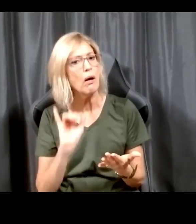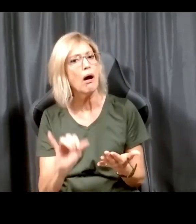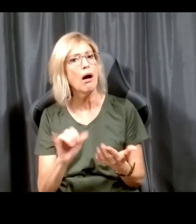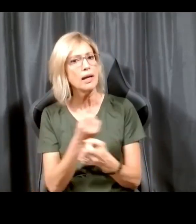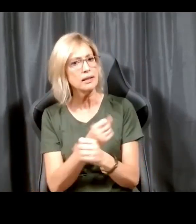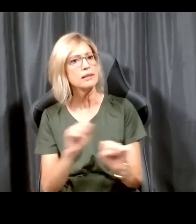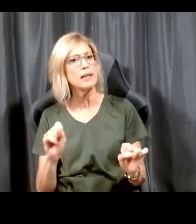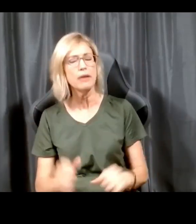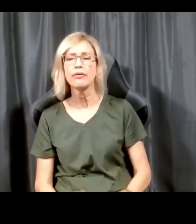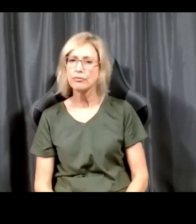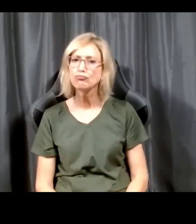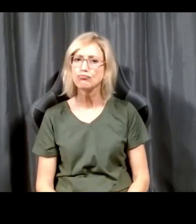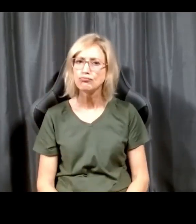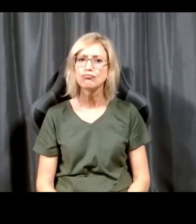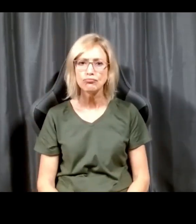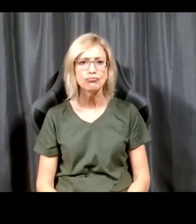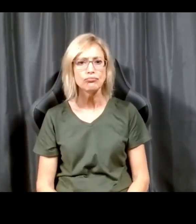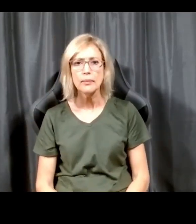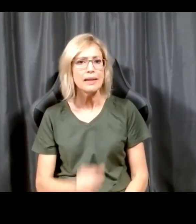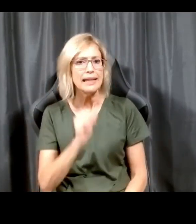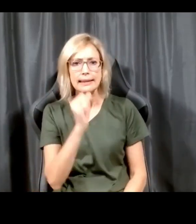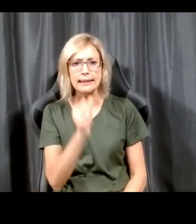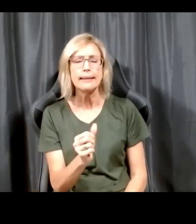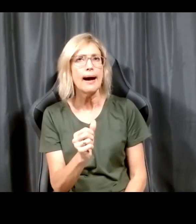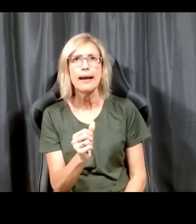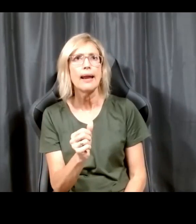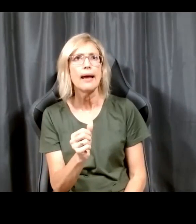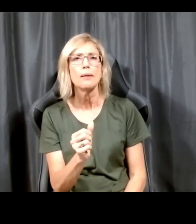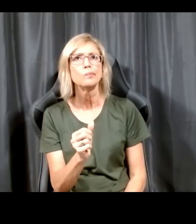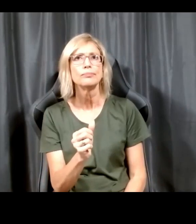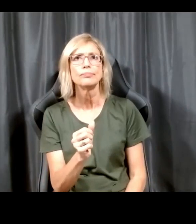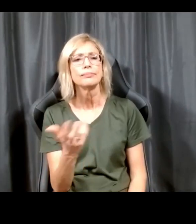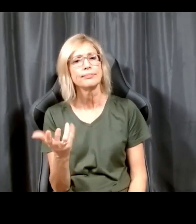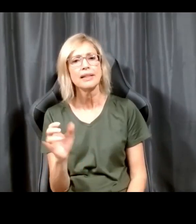safe, it's not something that it's just like similar, having